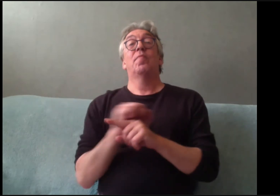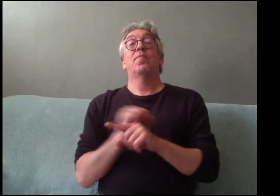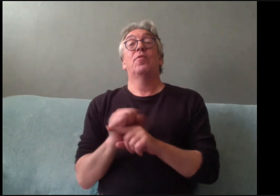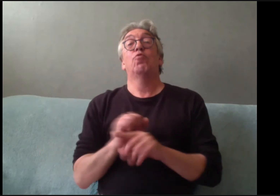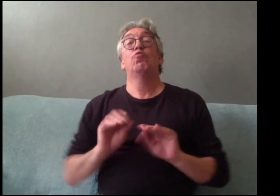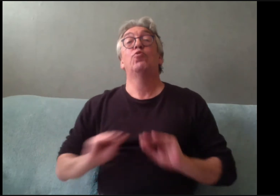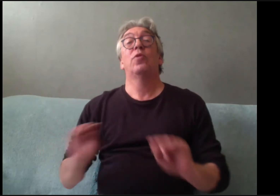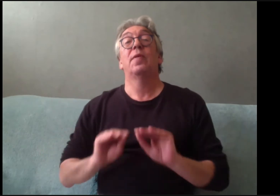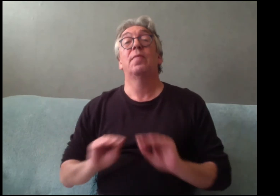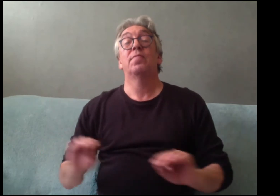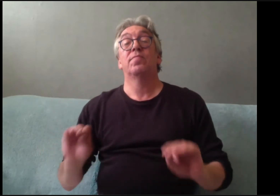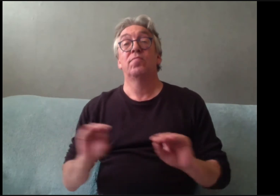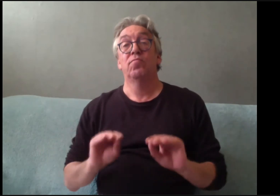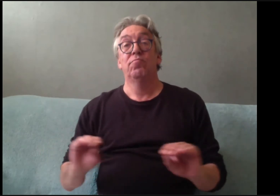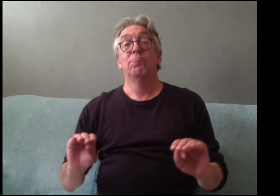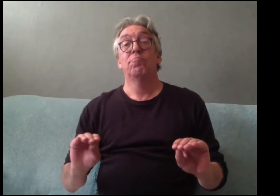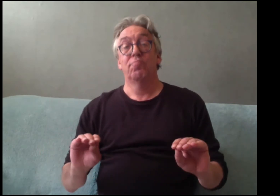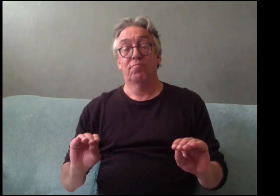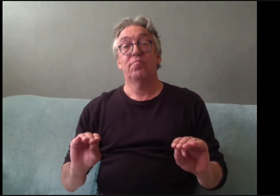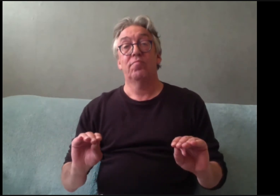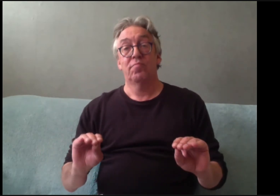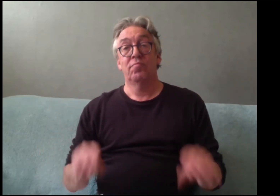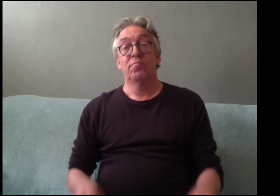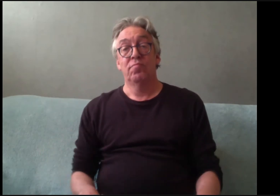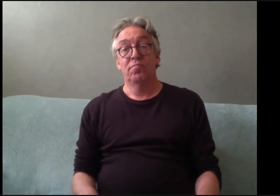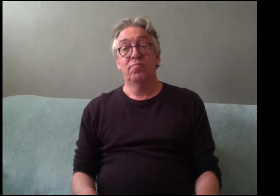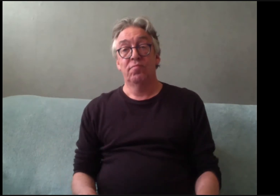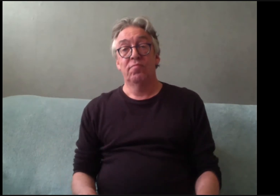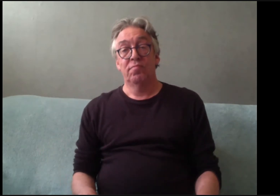for liaison and care in health establishments.